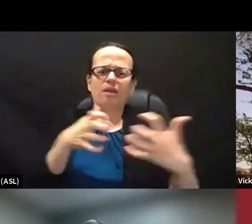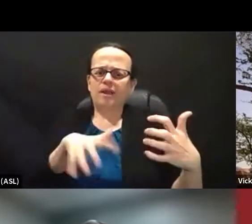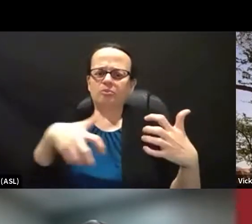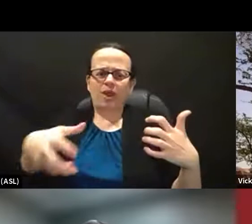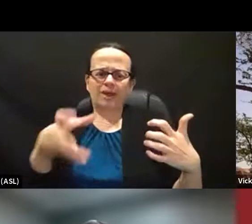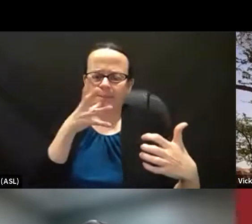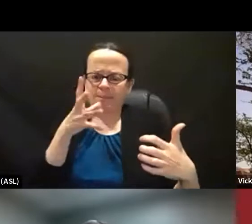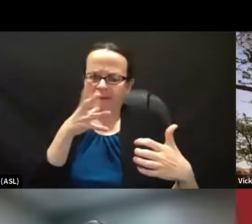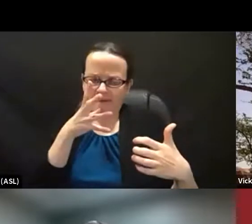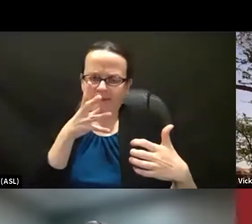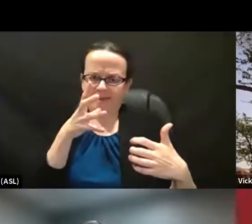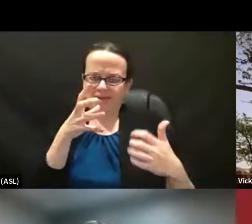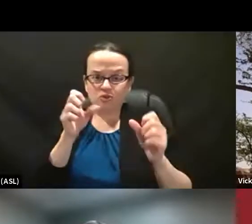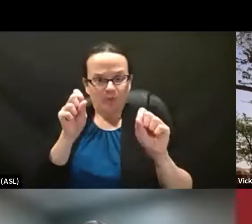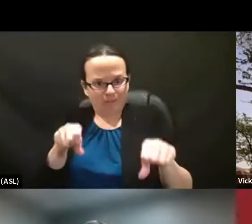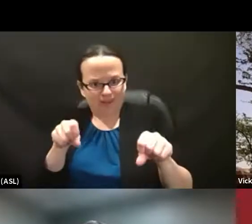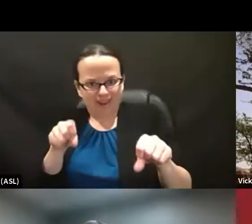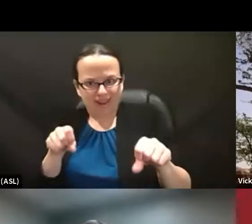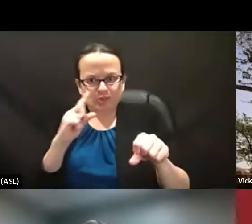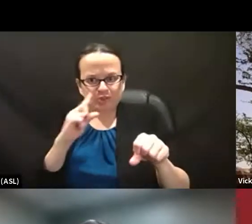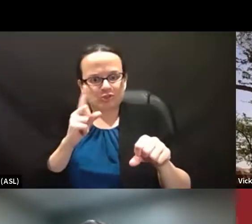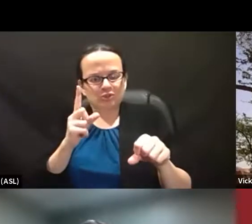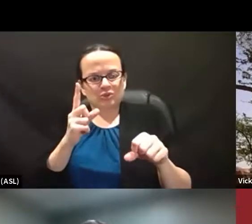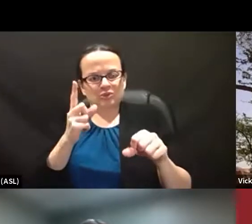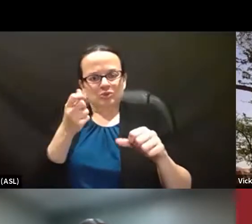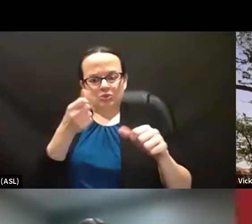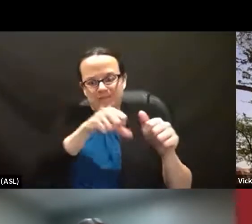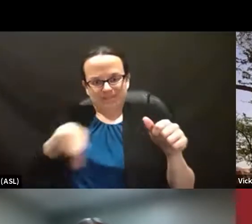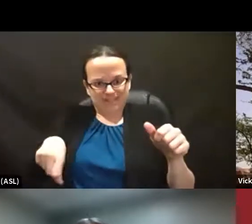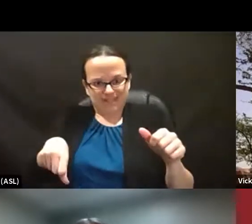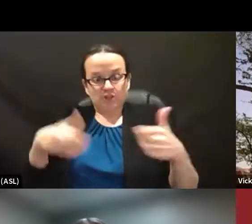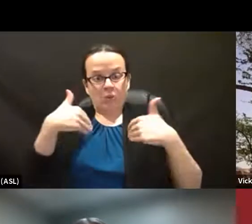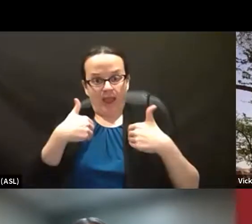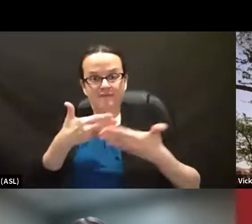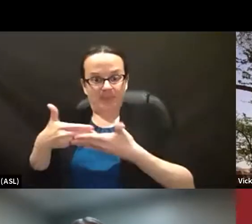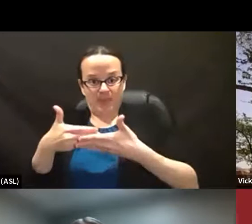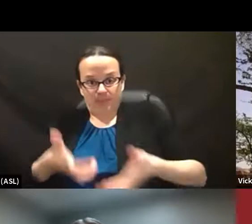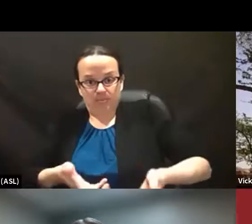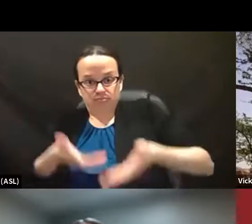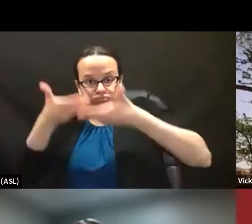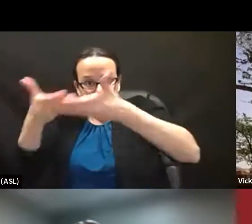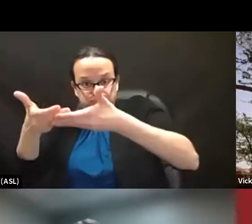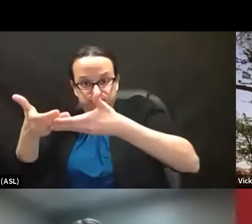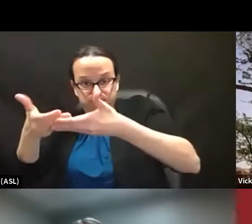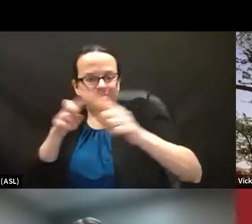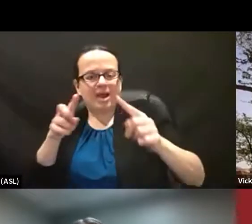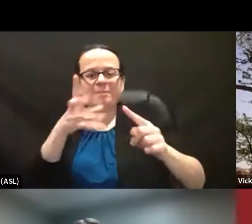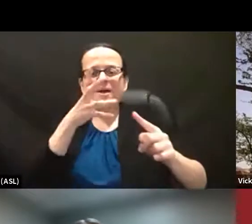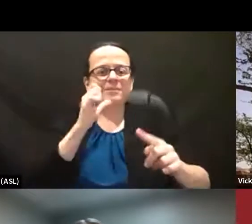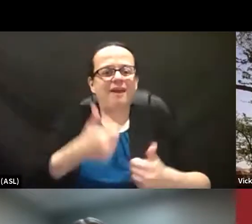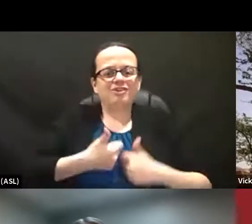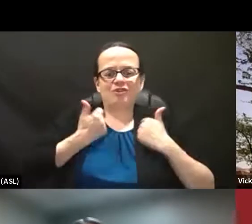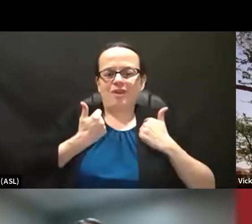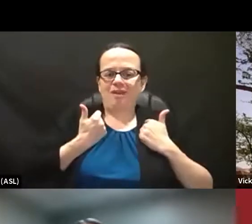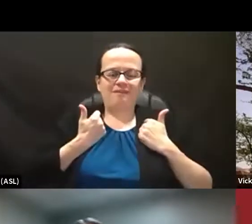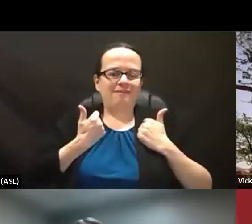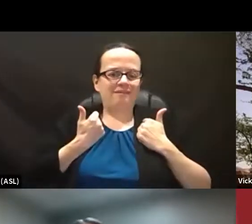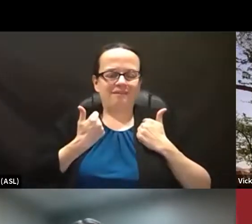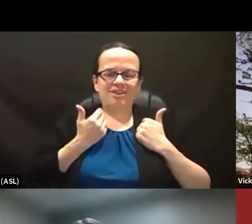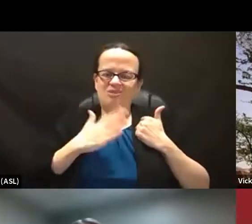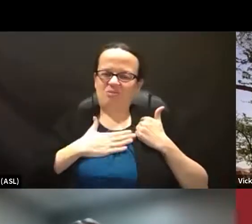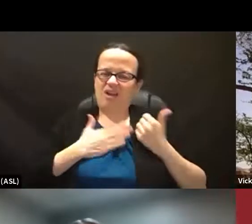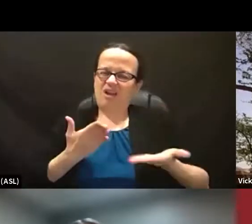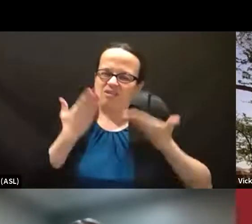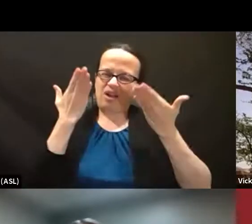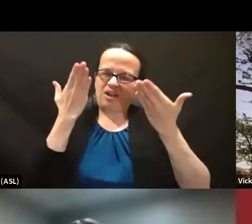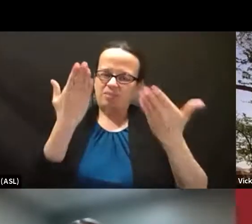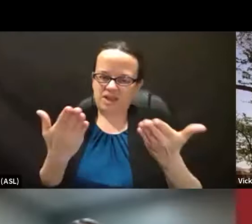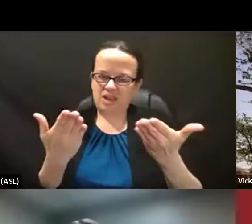Janice Hoffman (Pharm.D): who have been able to go under C section and have the baby taken and they don't see the moms don't survive, so my recommendation is to vaccinate.